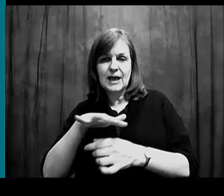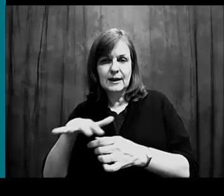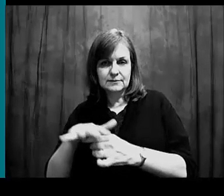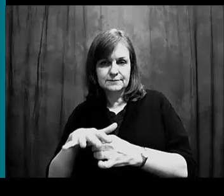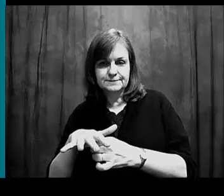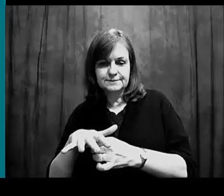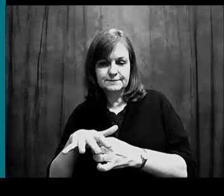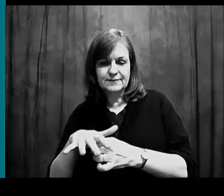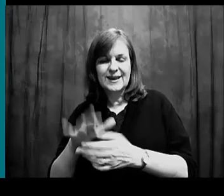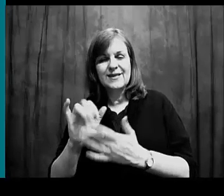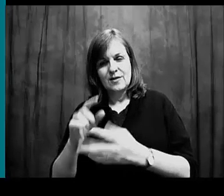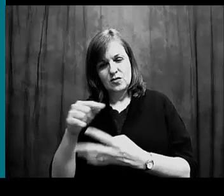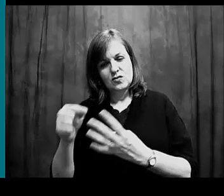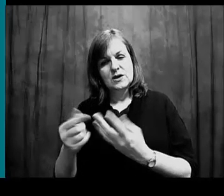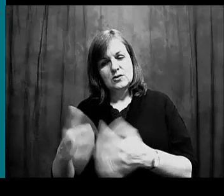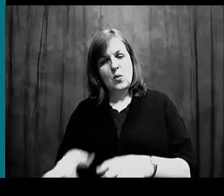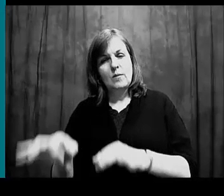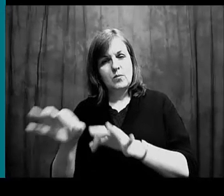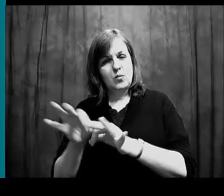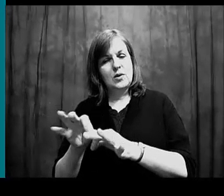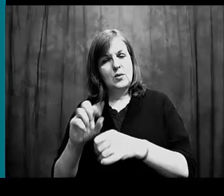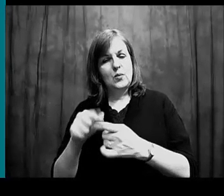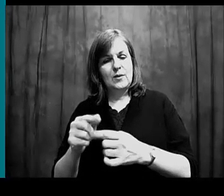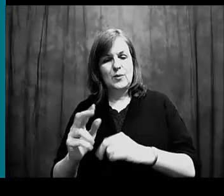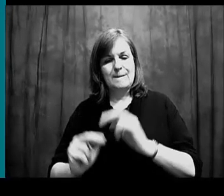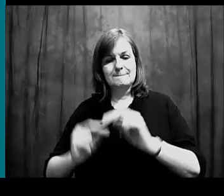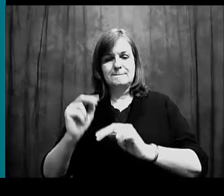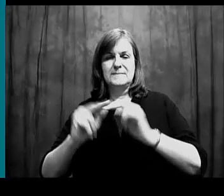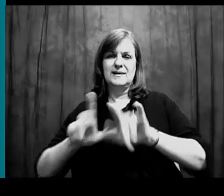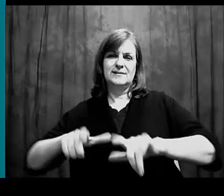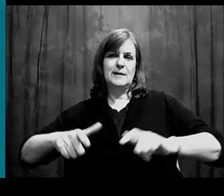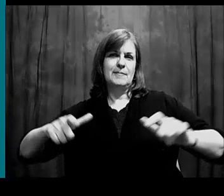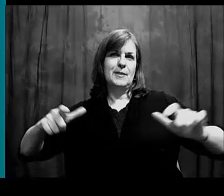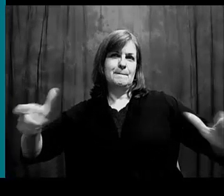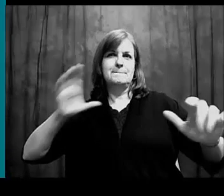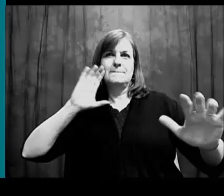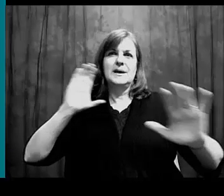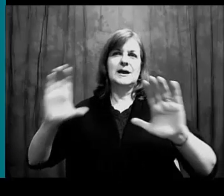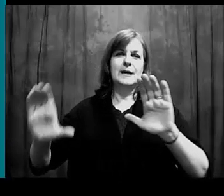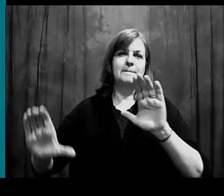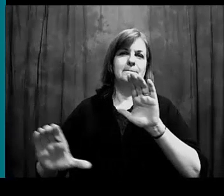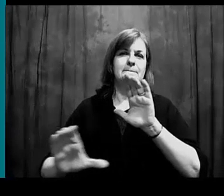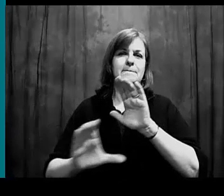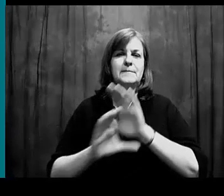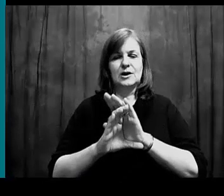these sorts of things are important when we're really start looking at putting together a big